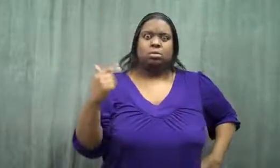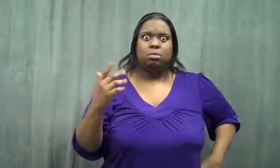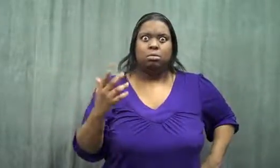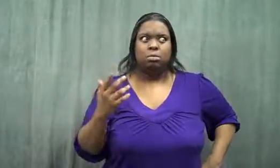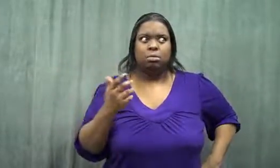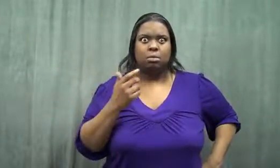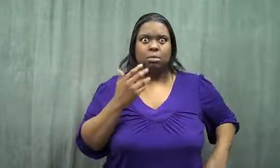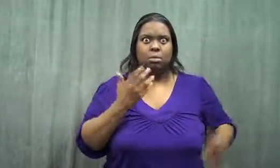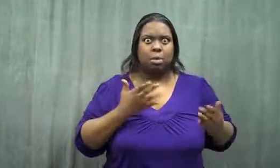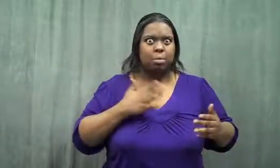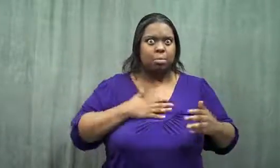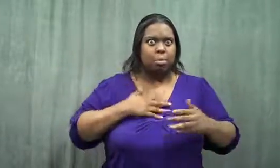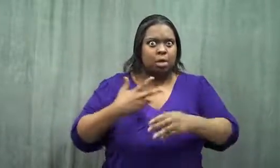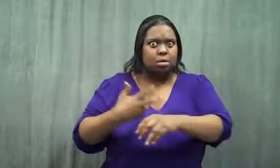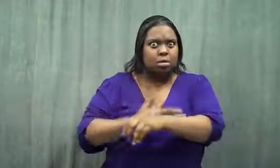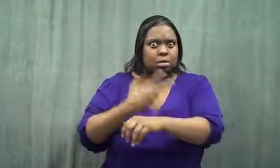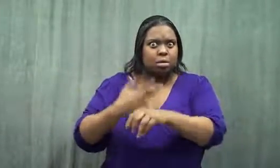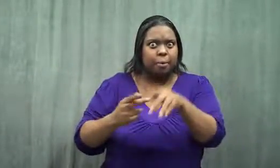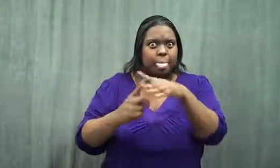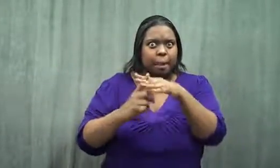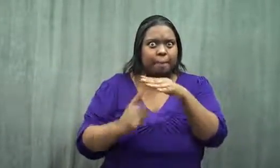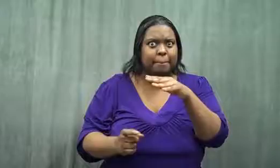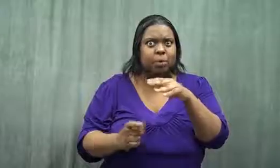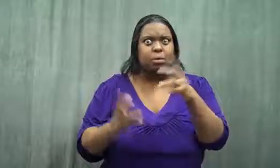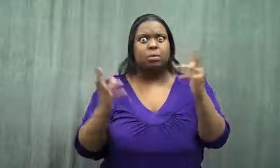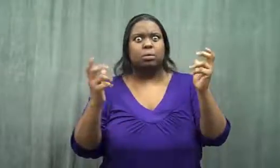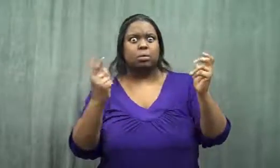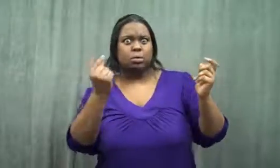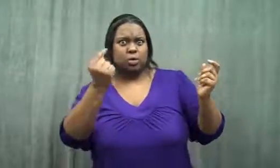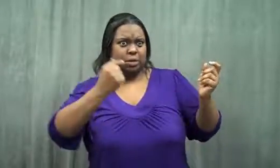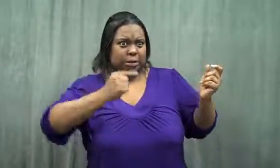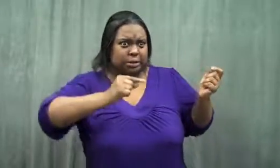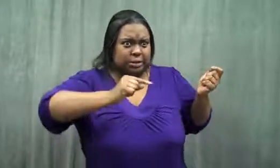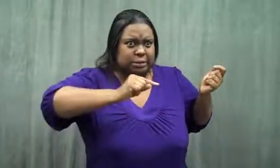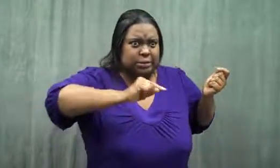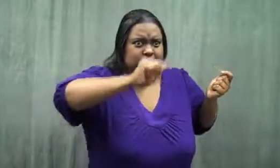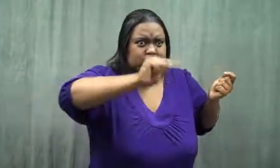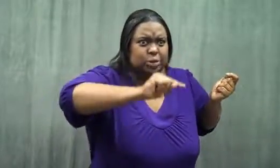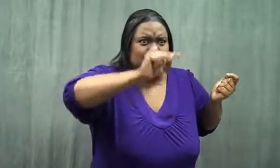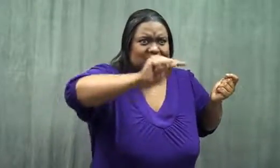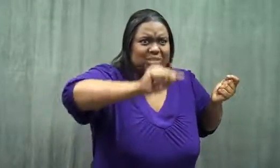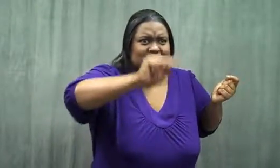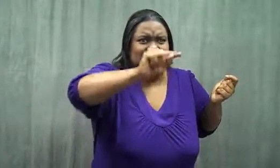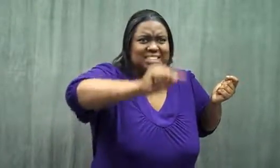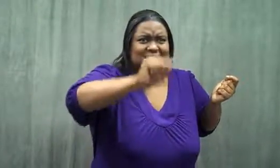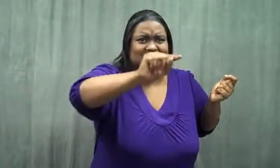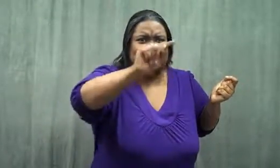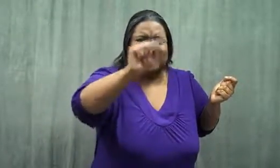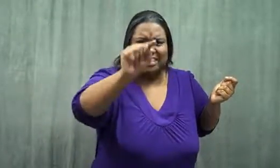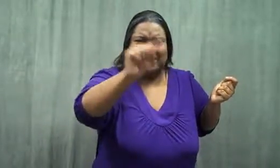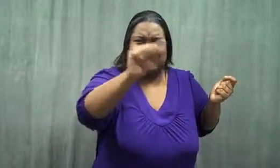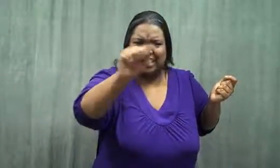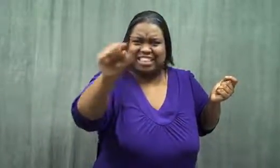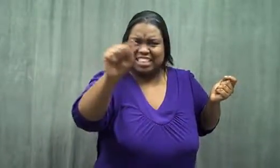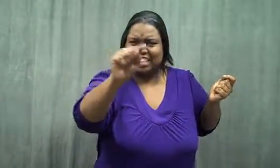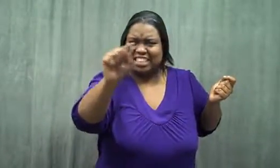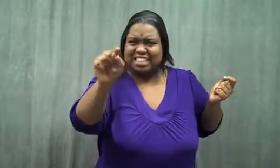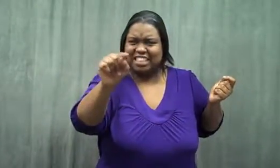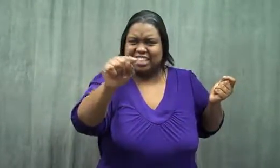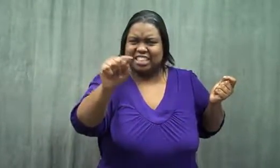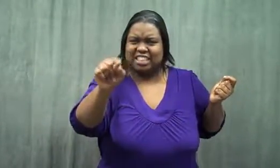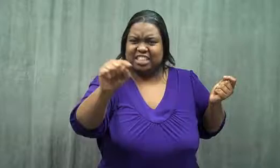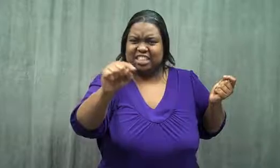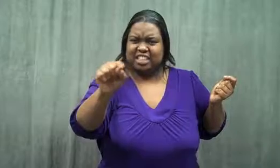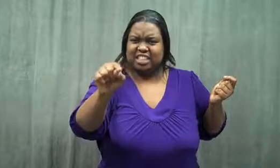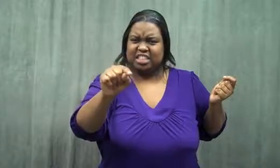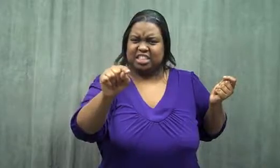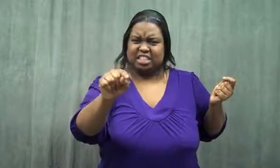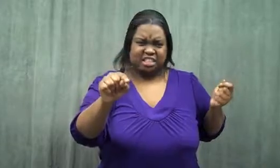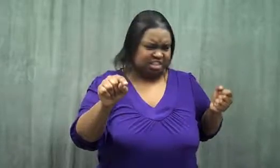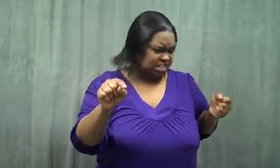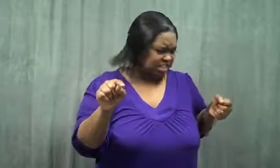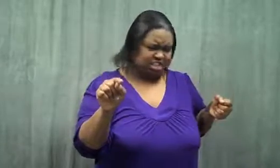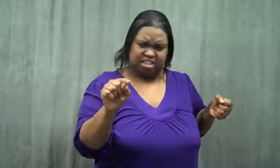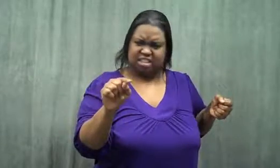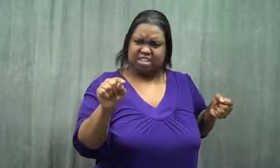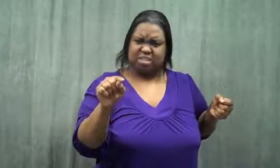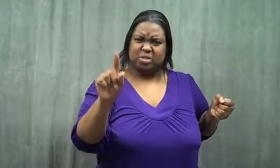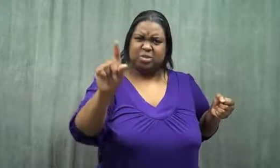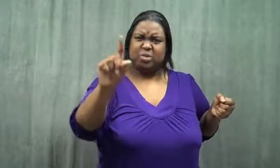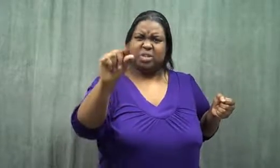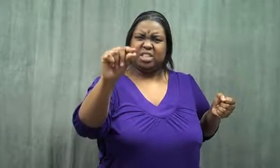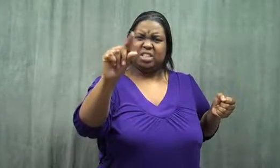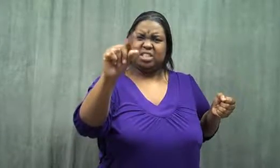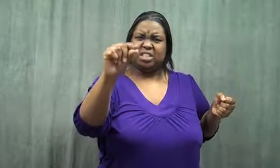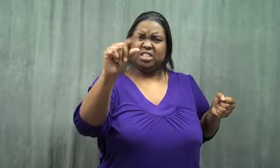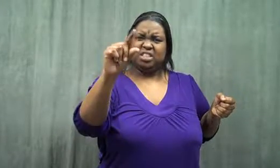"Maybe some of my sheep are missing!" He counted and there were 20!